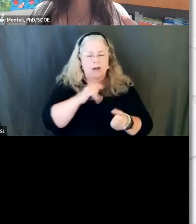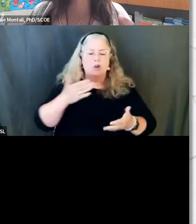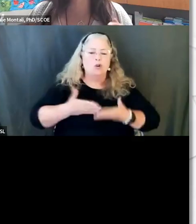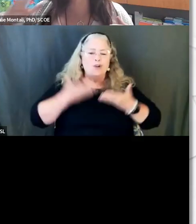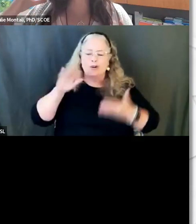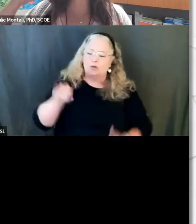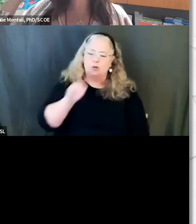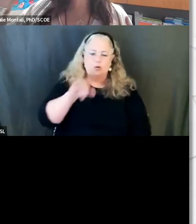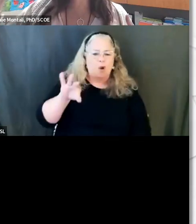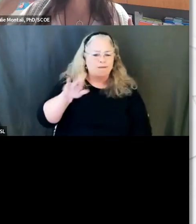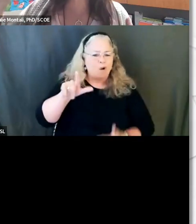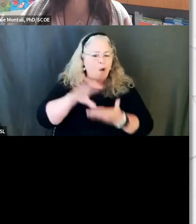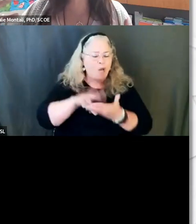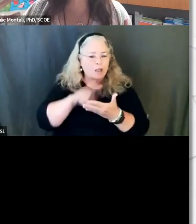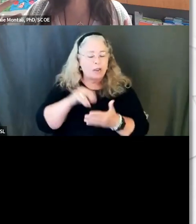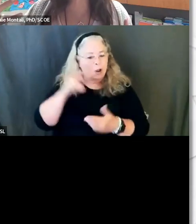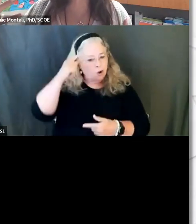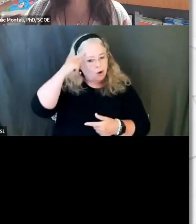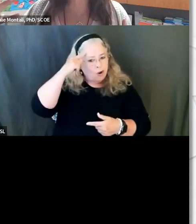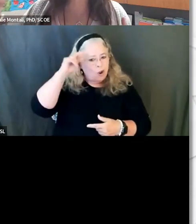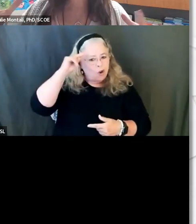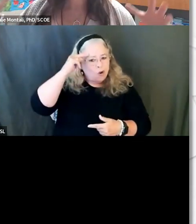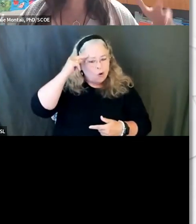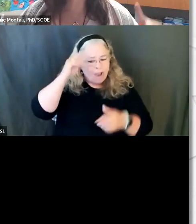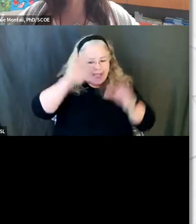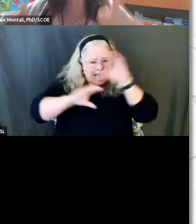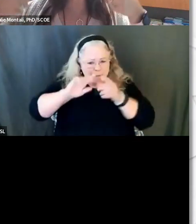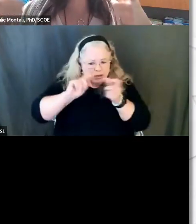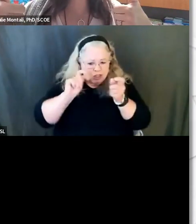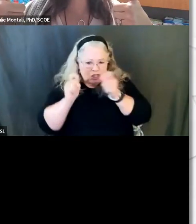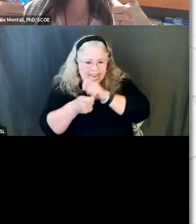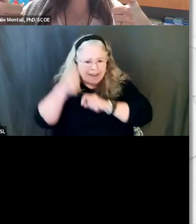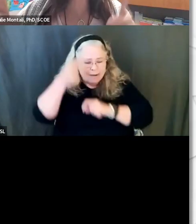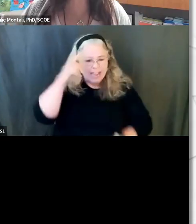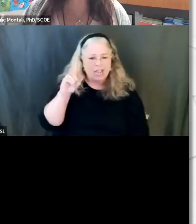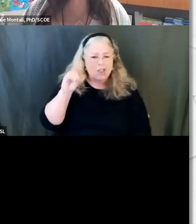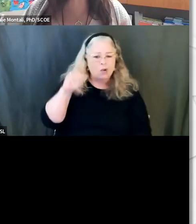talking about actual neurochemical changes in the brain that dopamine increases with the joy